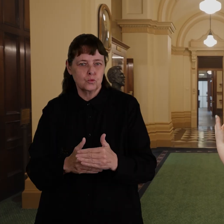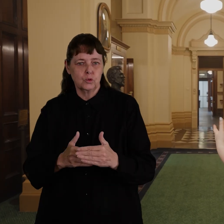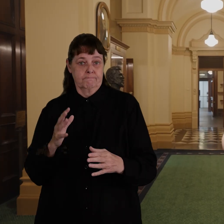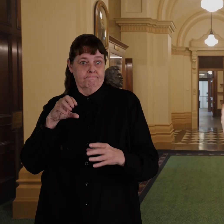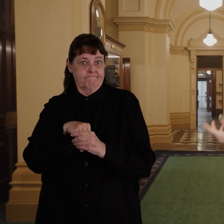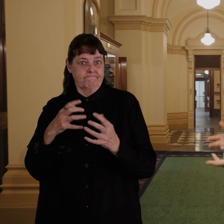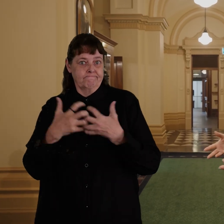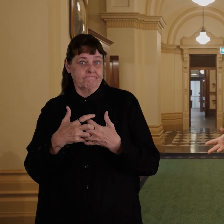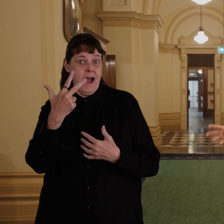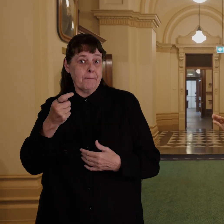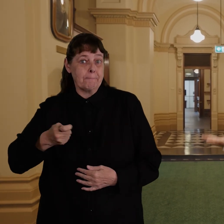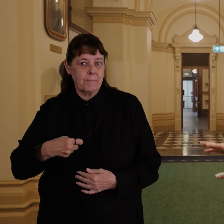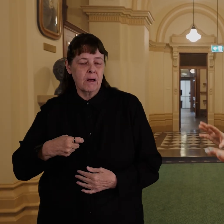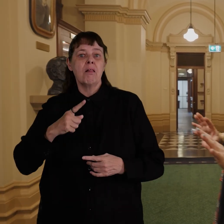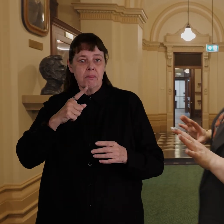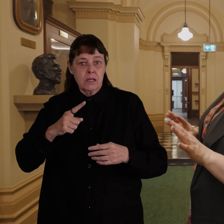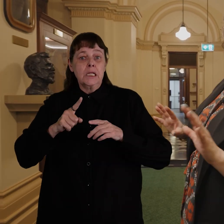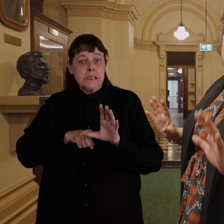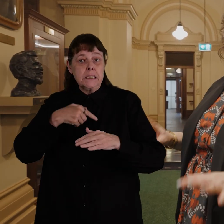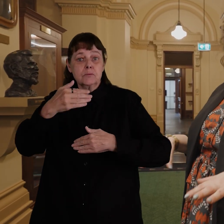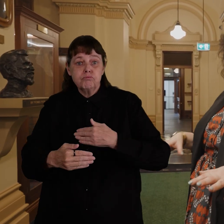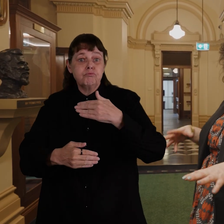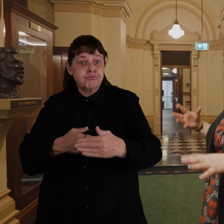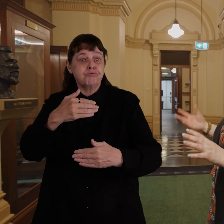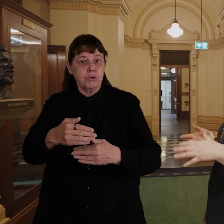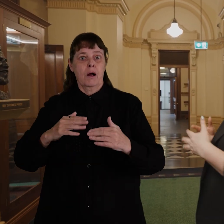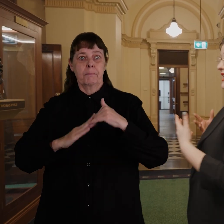And then over the years, there were a number of extensions that were done to the building,